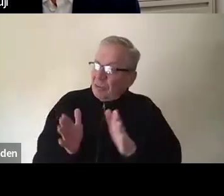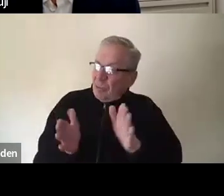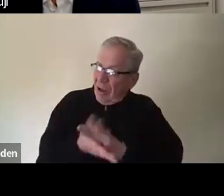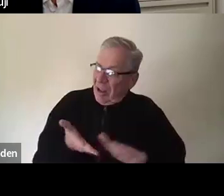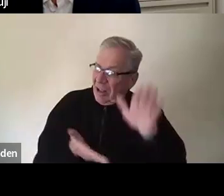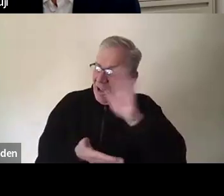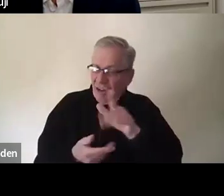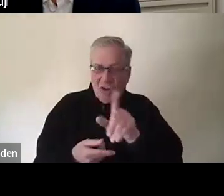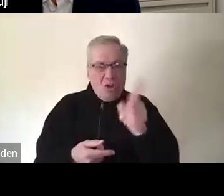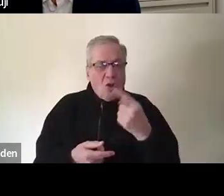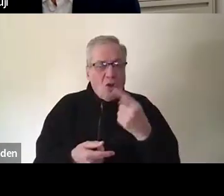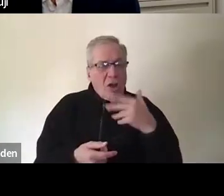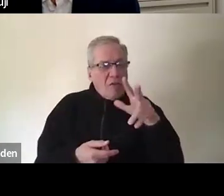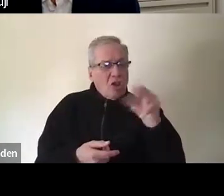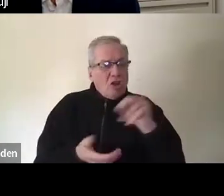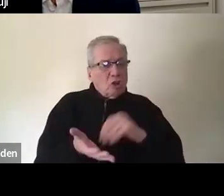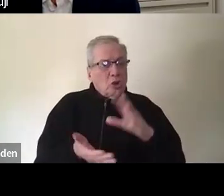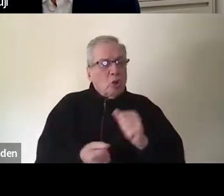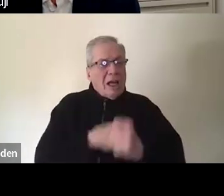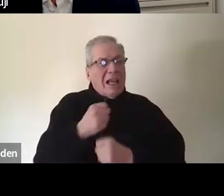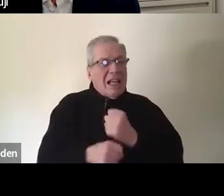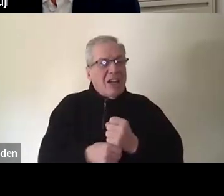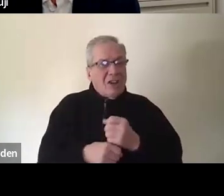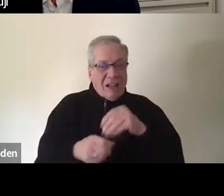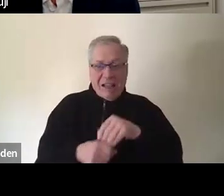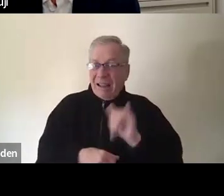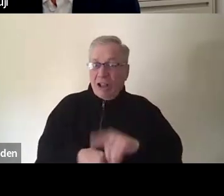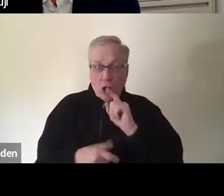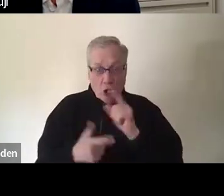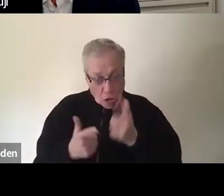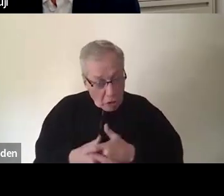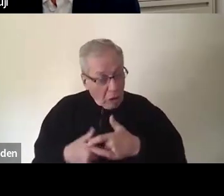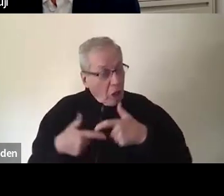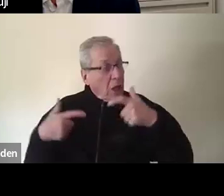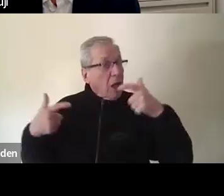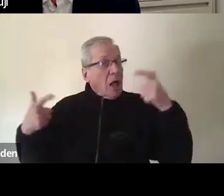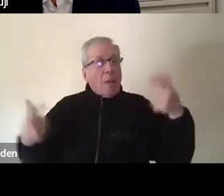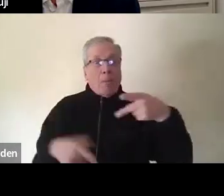only 30 students a year in this enormous public -- University of Washington is one of the largest